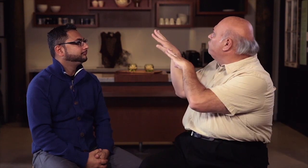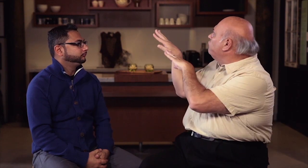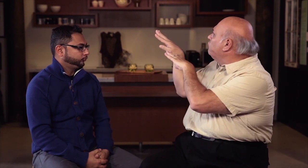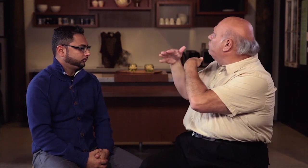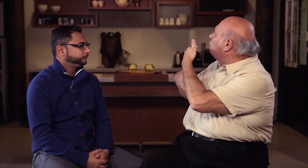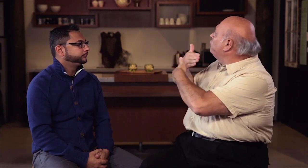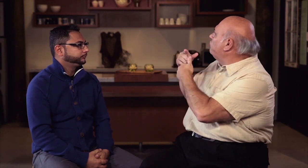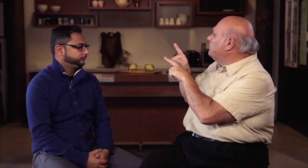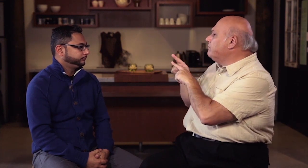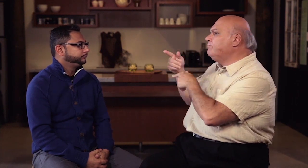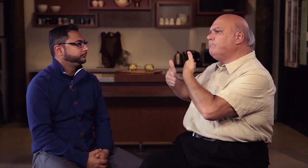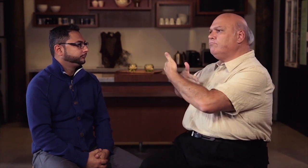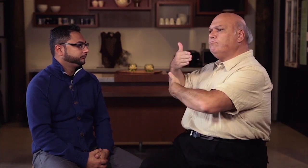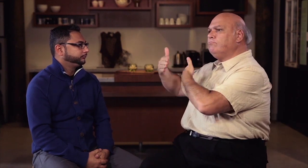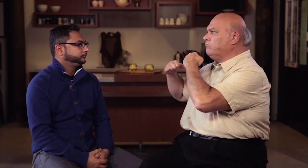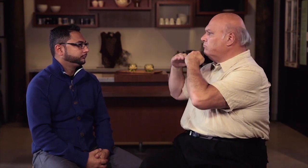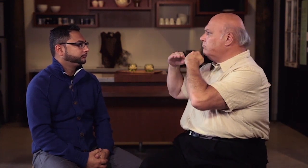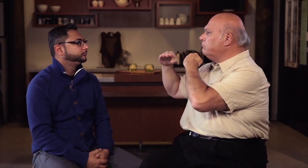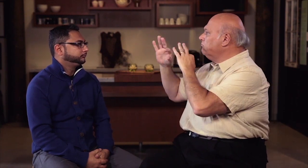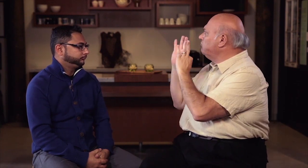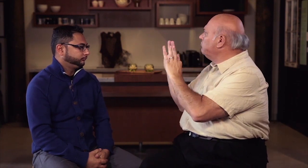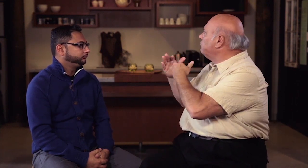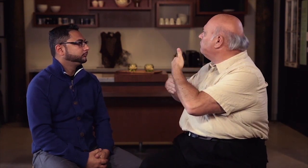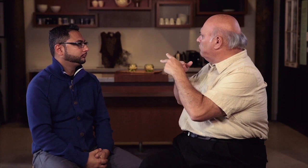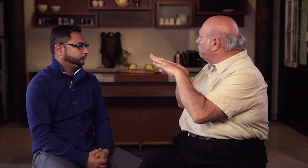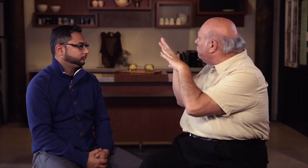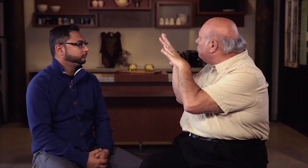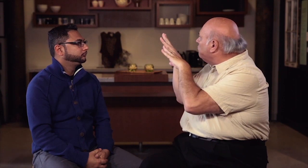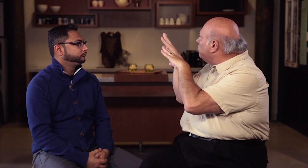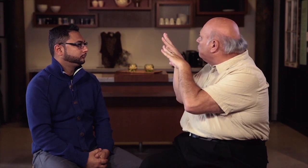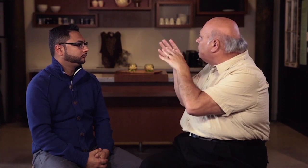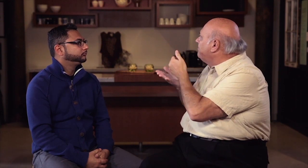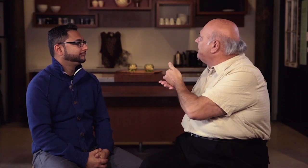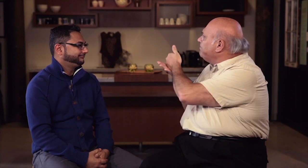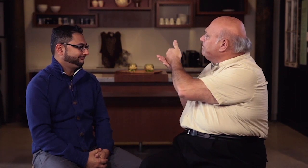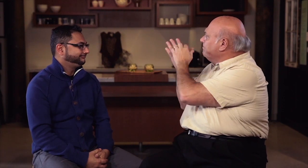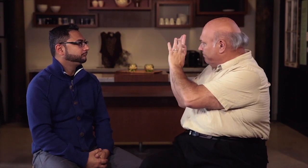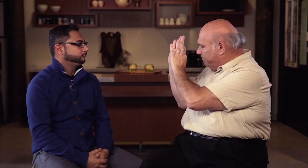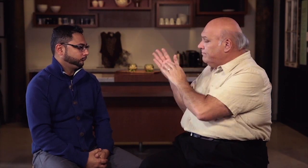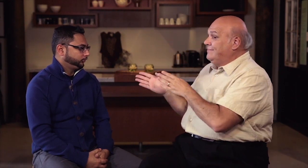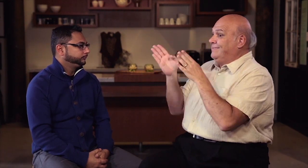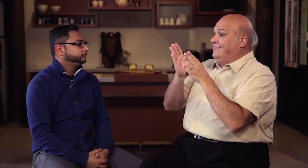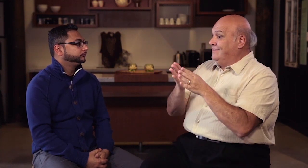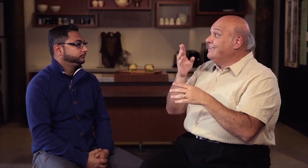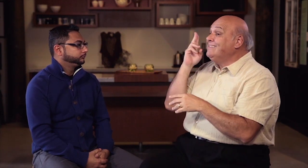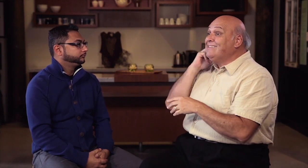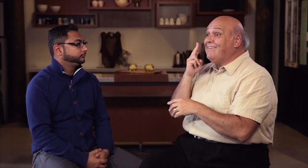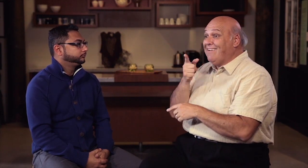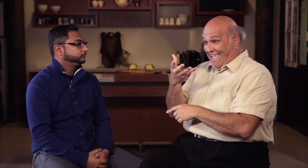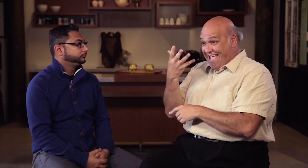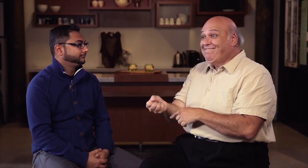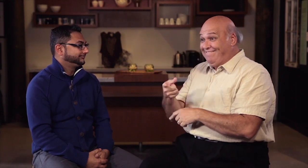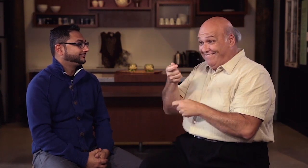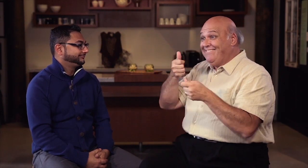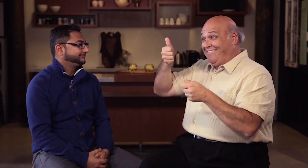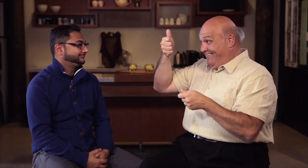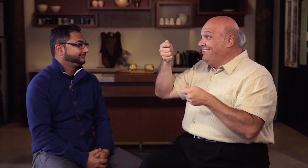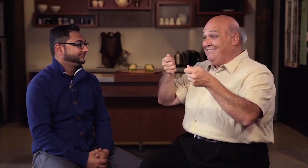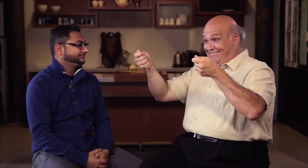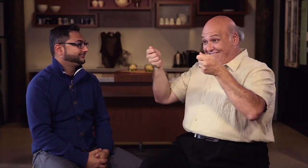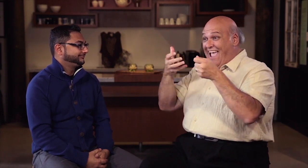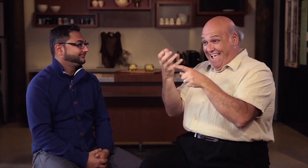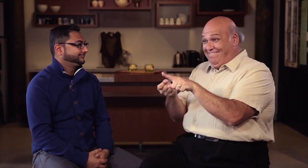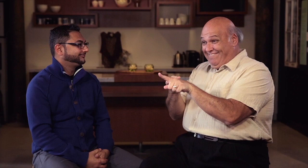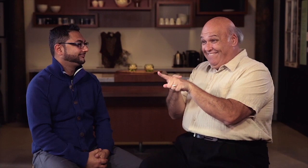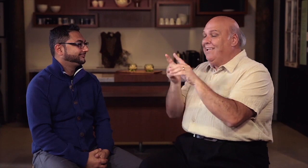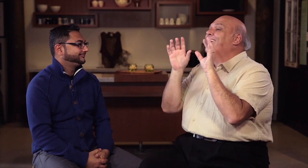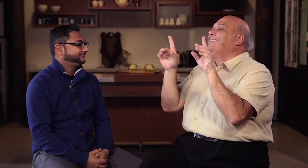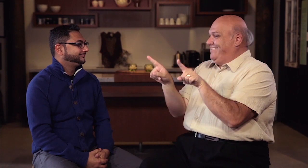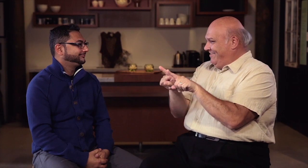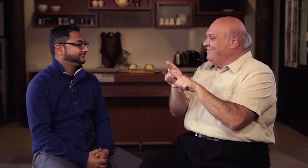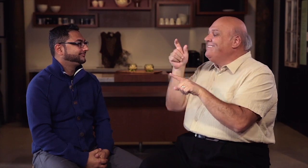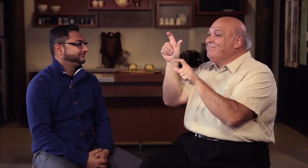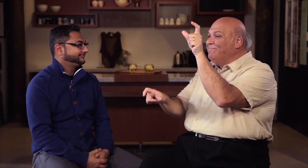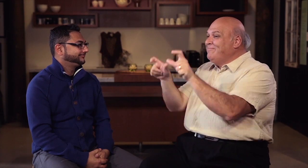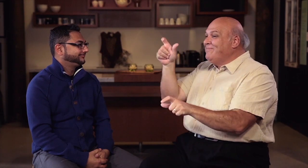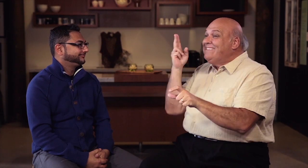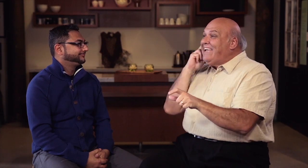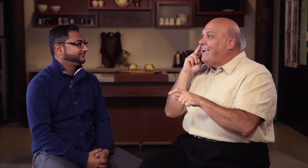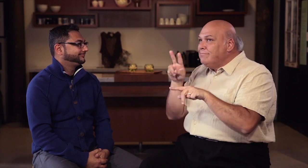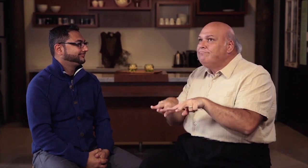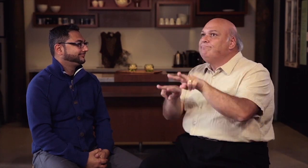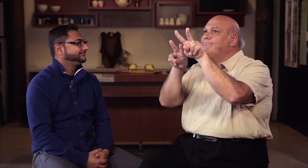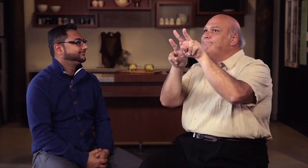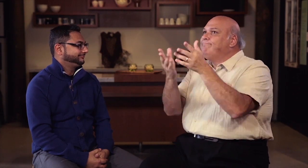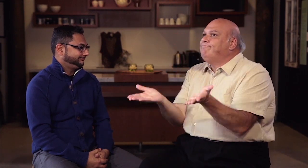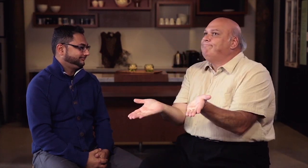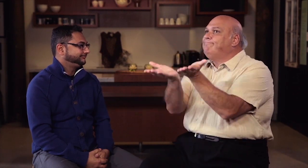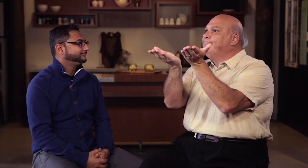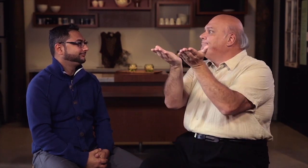look up to and keep things running. If the deaf community has a Leader, then they can look up to